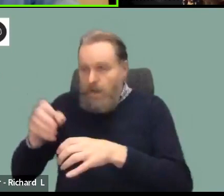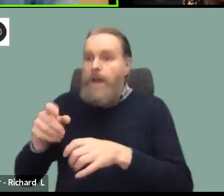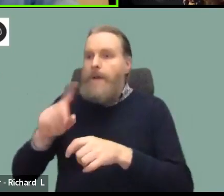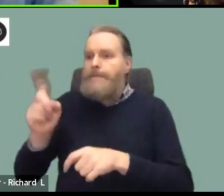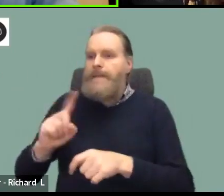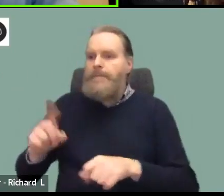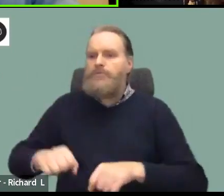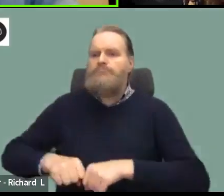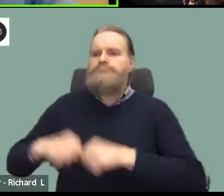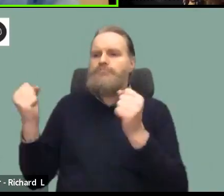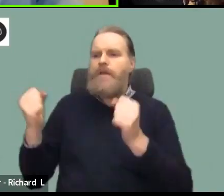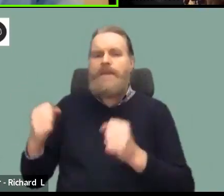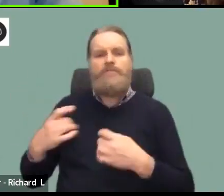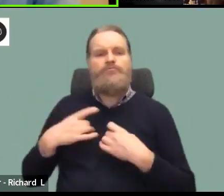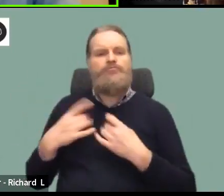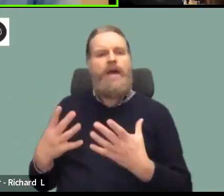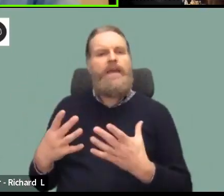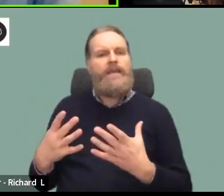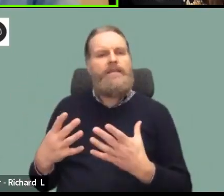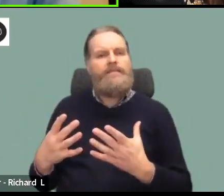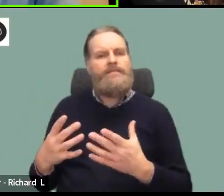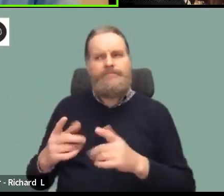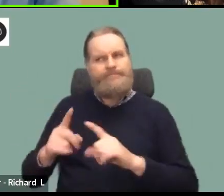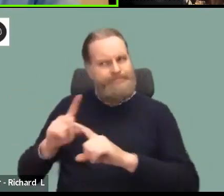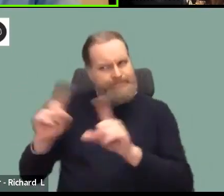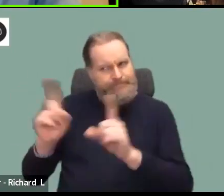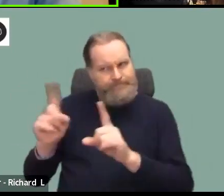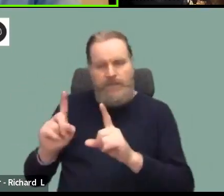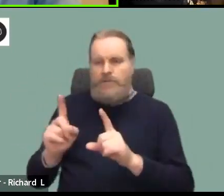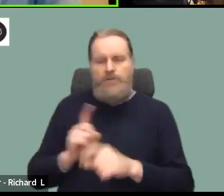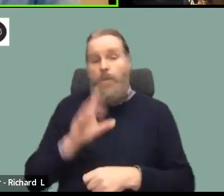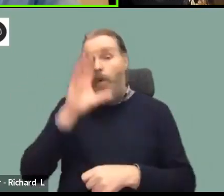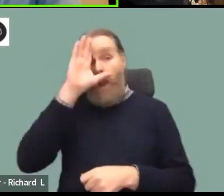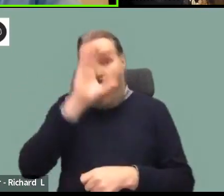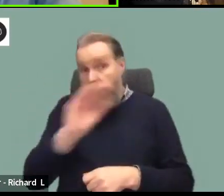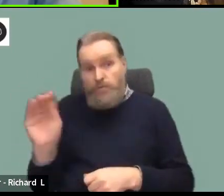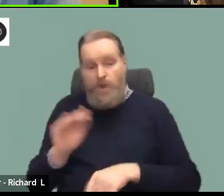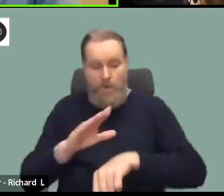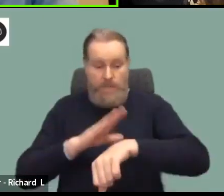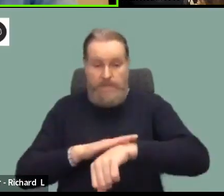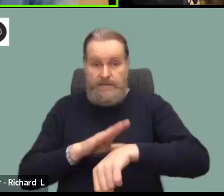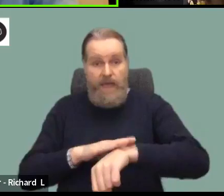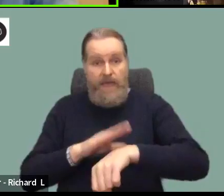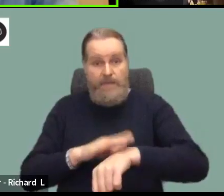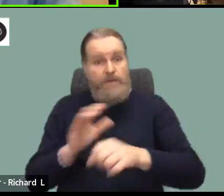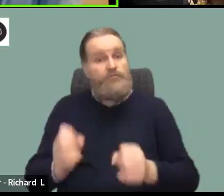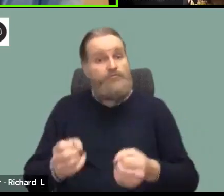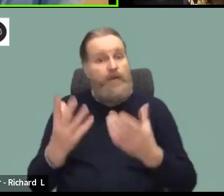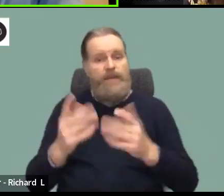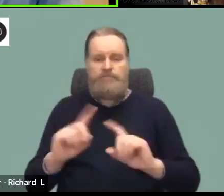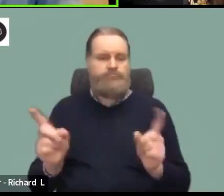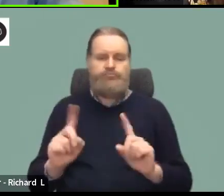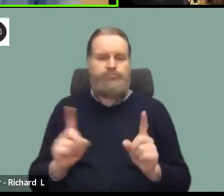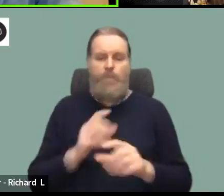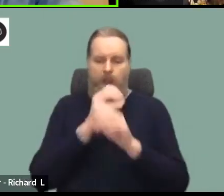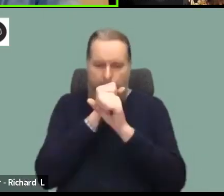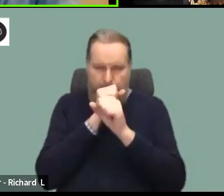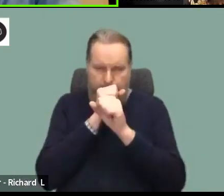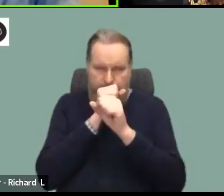within the civil service to try and get people to volunteer to strike break. k. So the less information and time k. So the less information and time we give them over and above the legal Requirements.